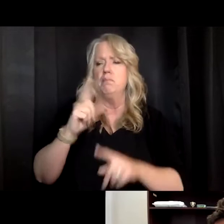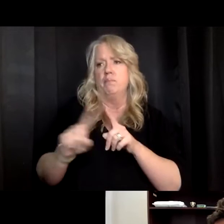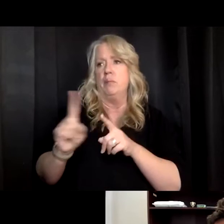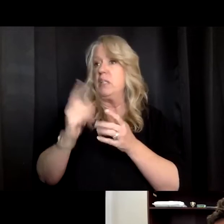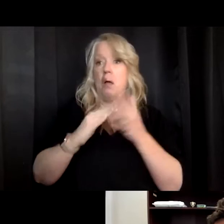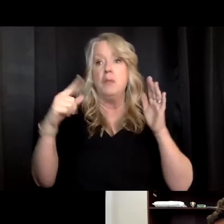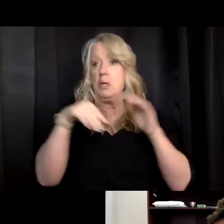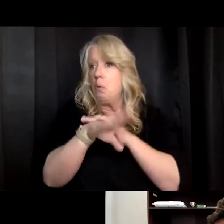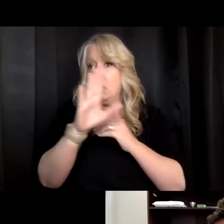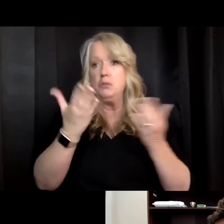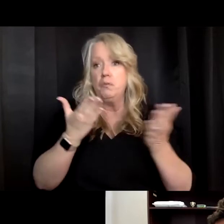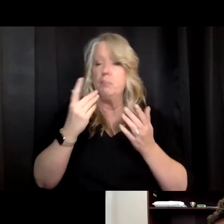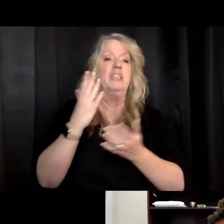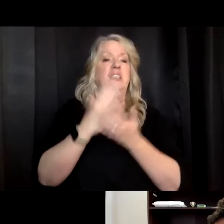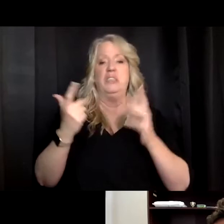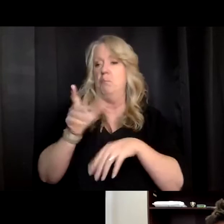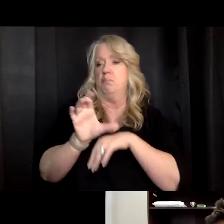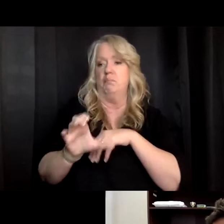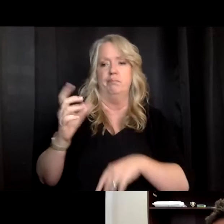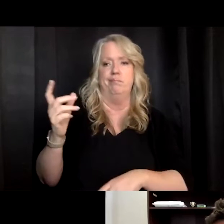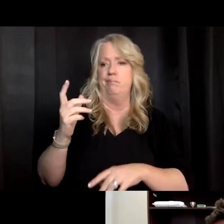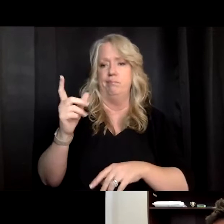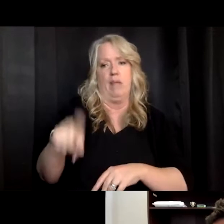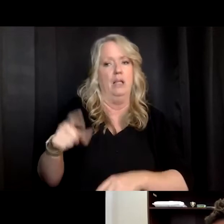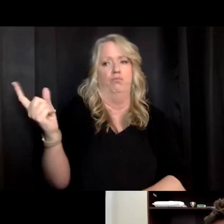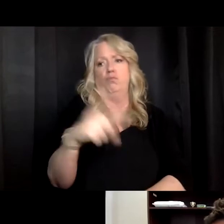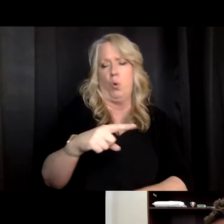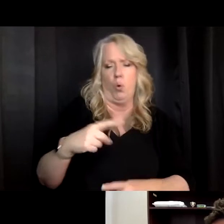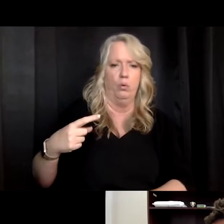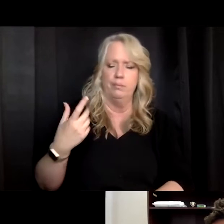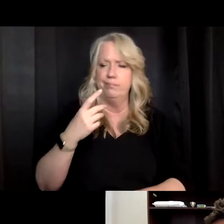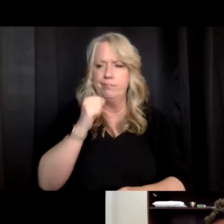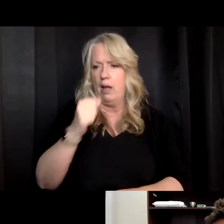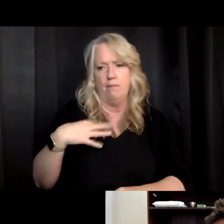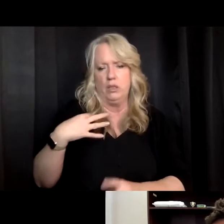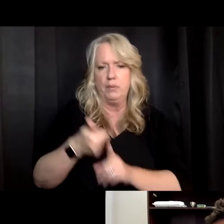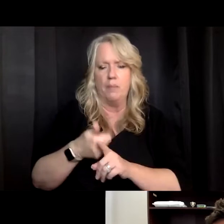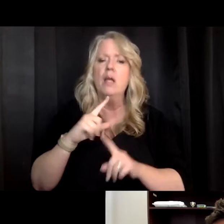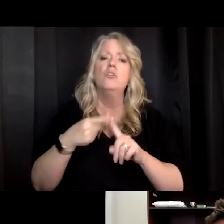SUBSTANCE USE, OTHER CONCERNS. SOME TIMES THEY COME INTO , FACILITIES VOLUNTARILY, INVOLUNTARILY